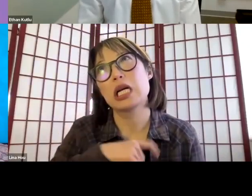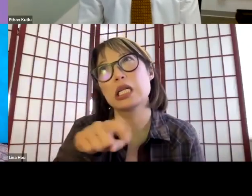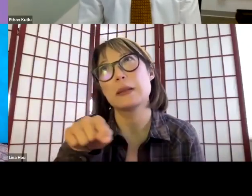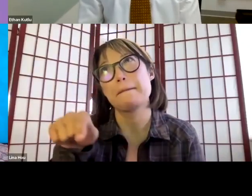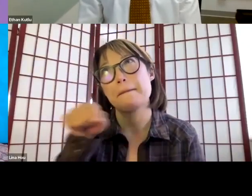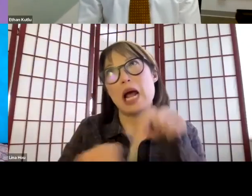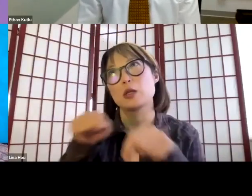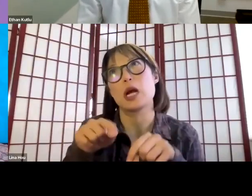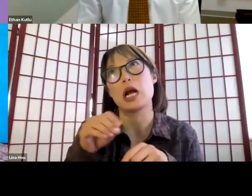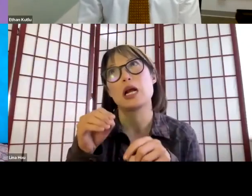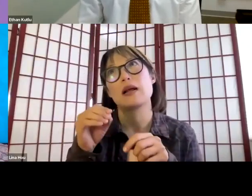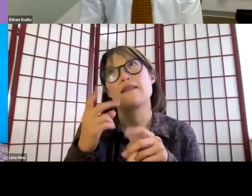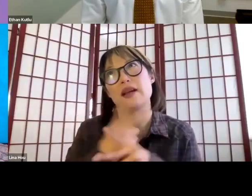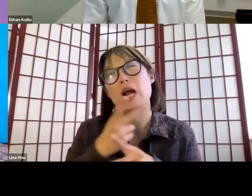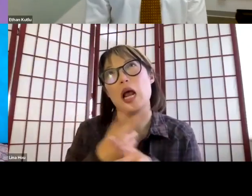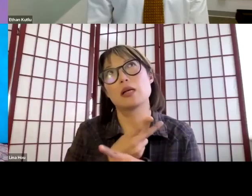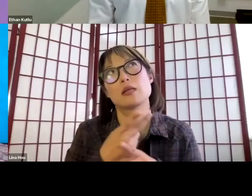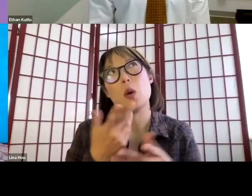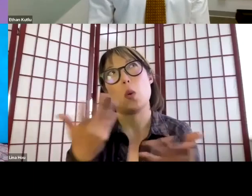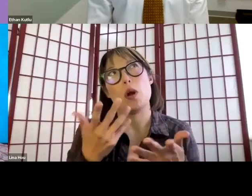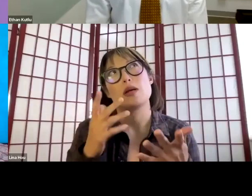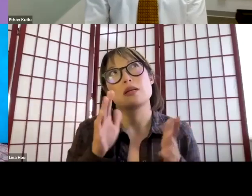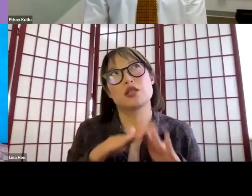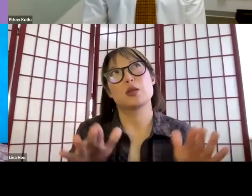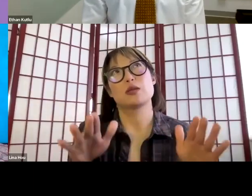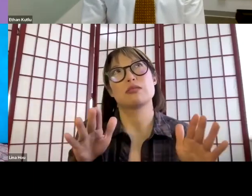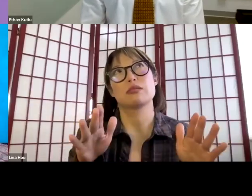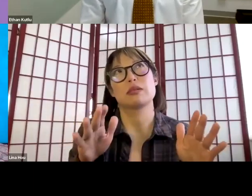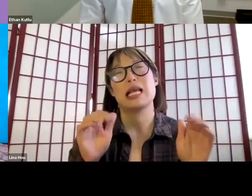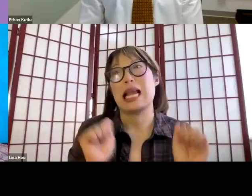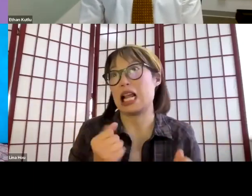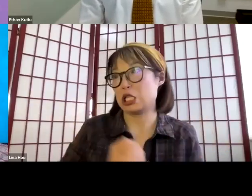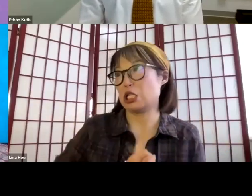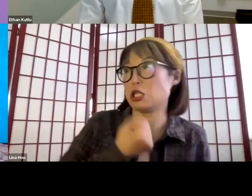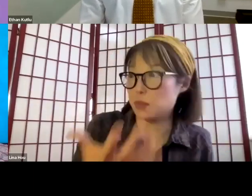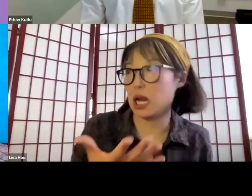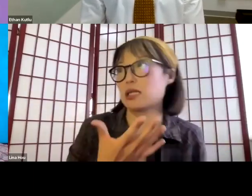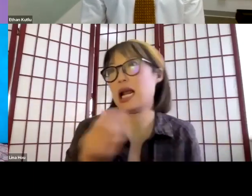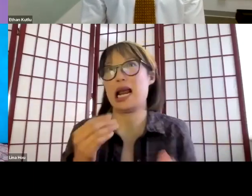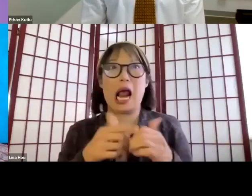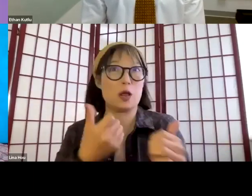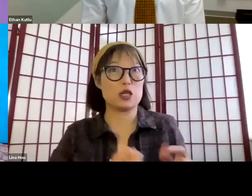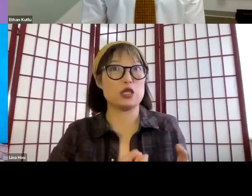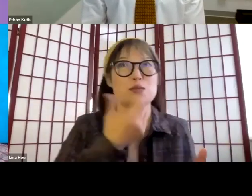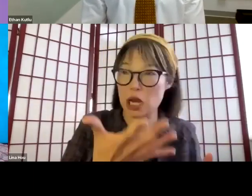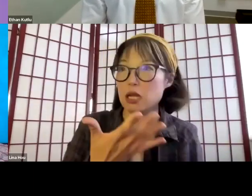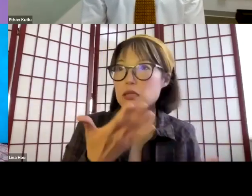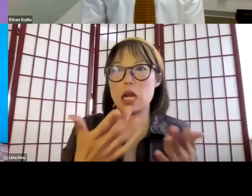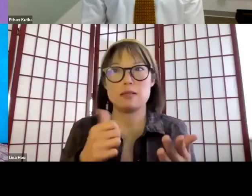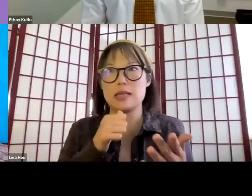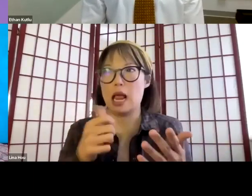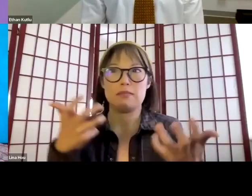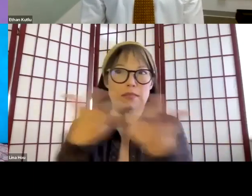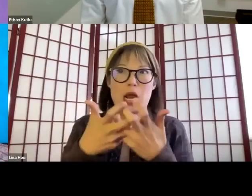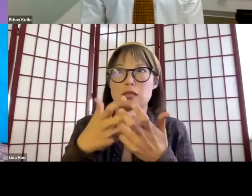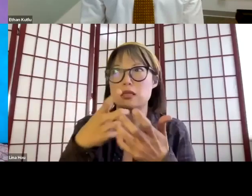I think that we need to backtrack and figure out what children can express, how they can express it.